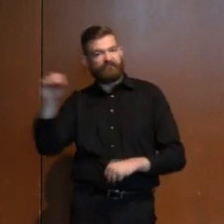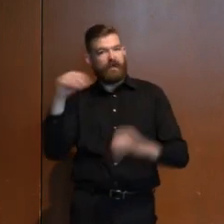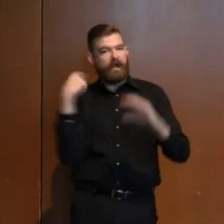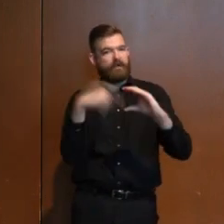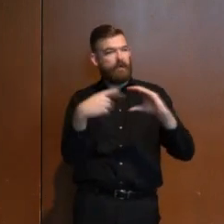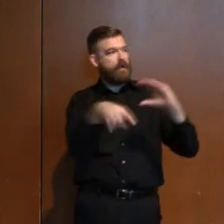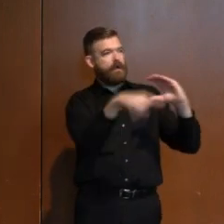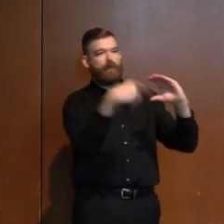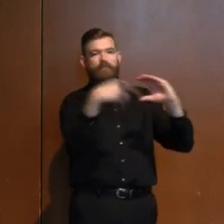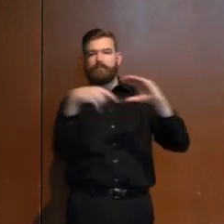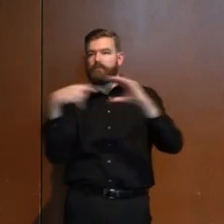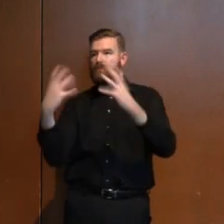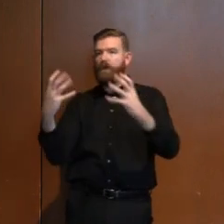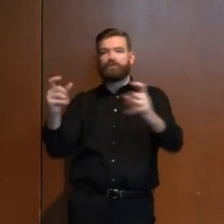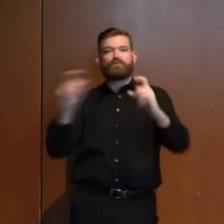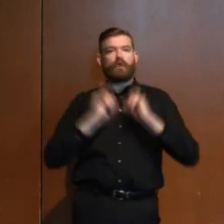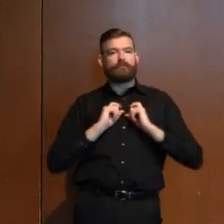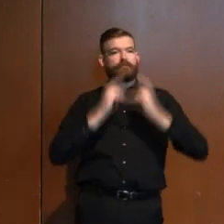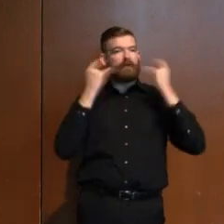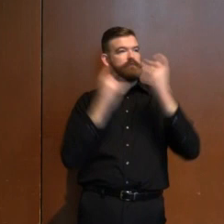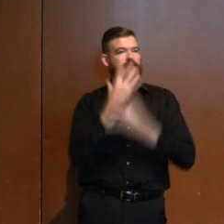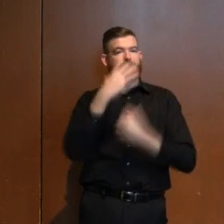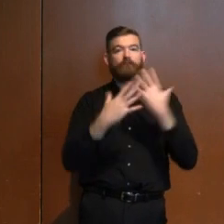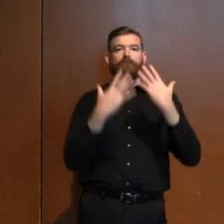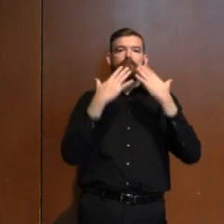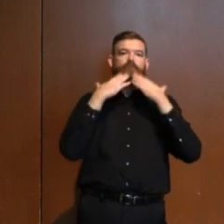MAILS INCOMING YESTERDAY I THINK IT WAS 350.